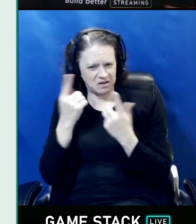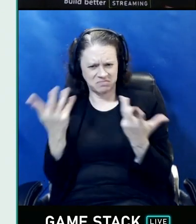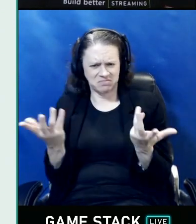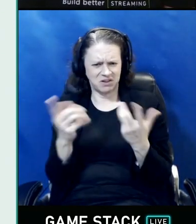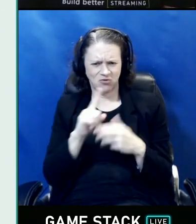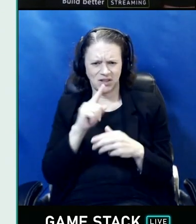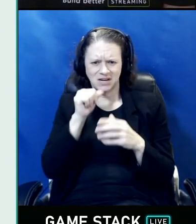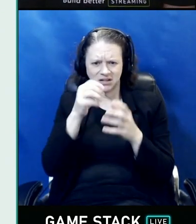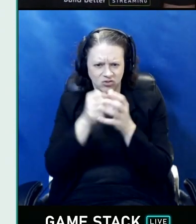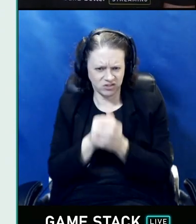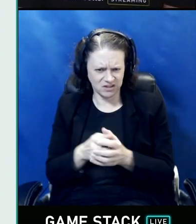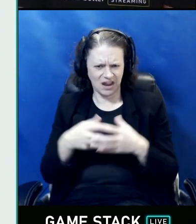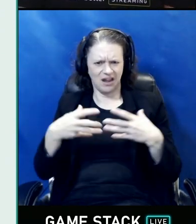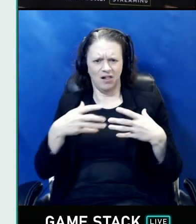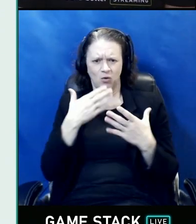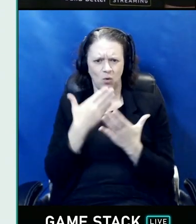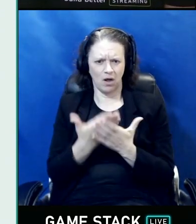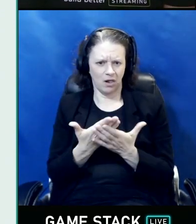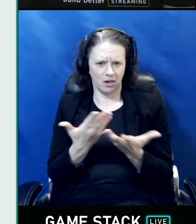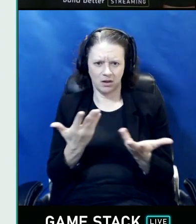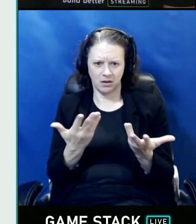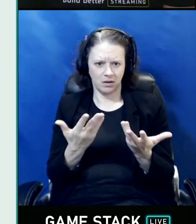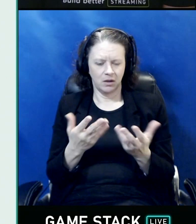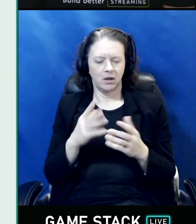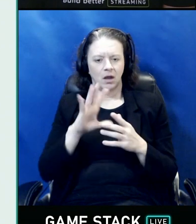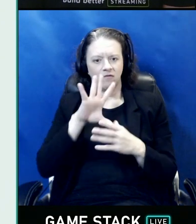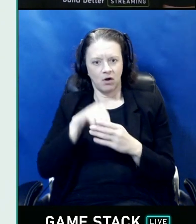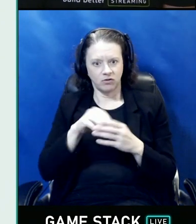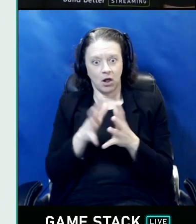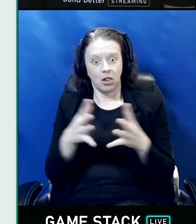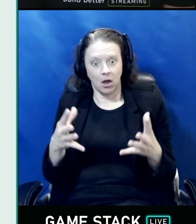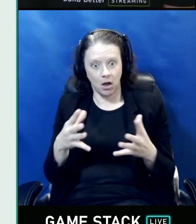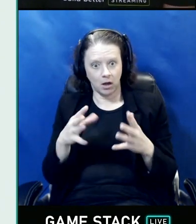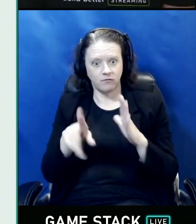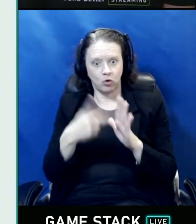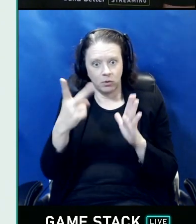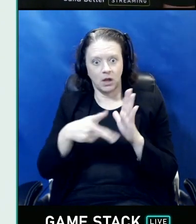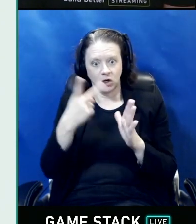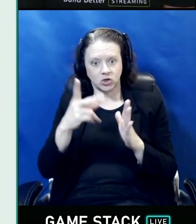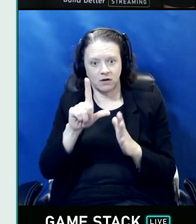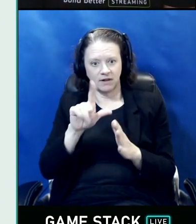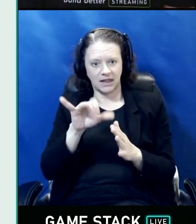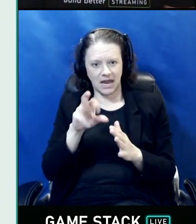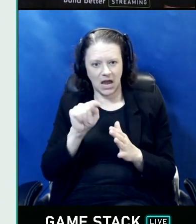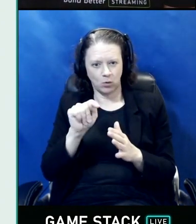It involves a lot of duplication of layout code, and that makes it more difficult to make a change later.